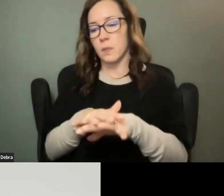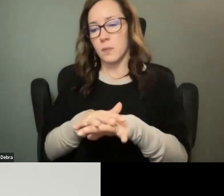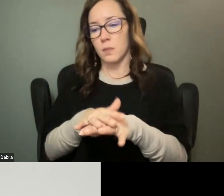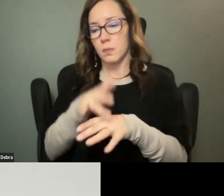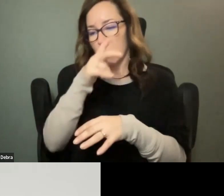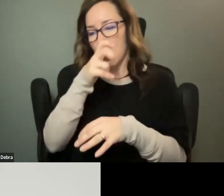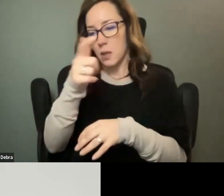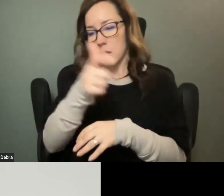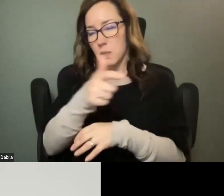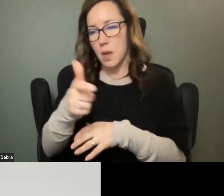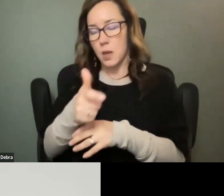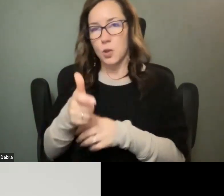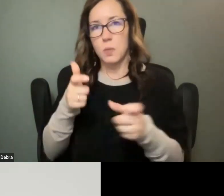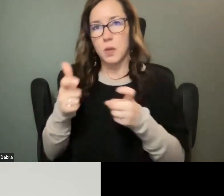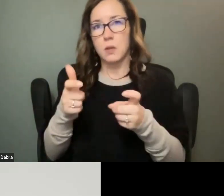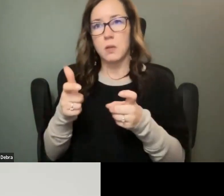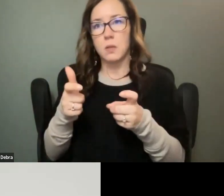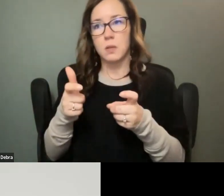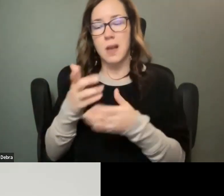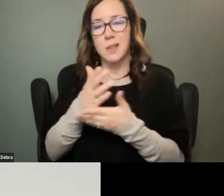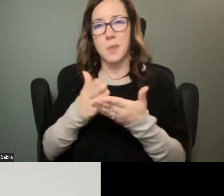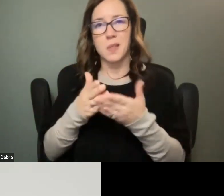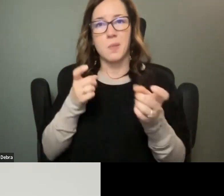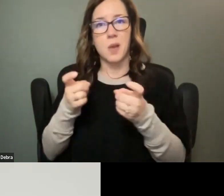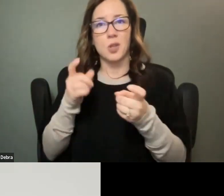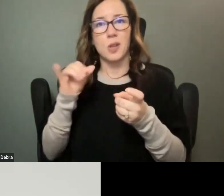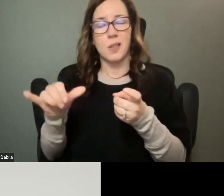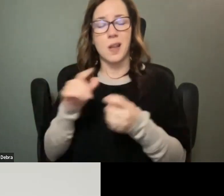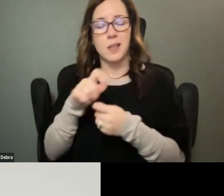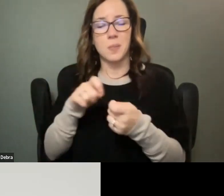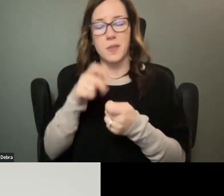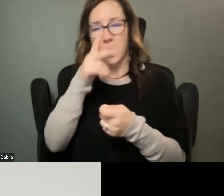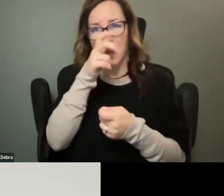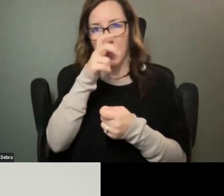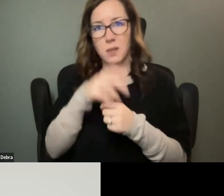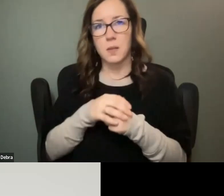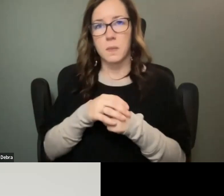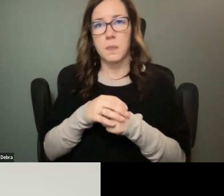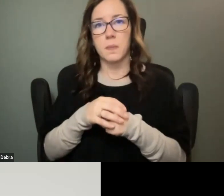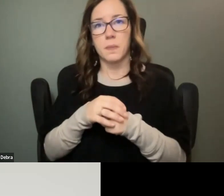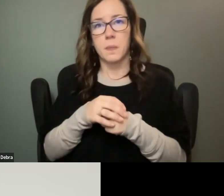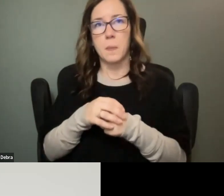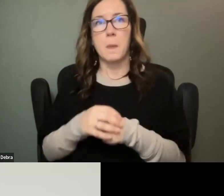aspects of managing that particular pest that you're researching